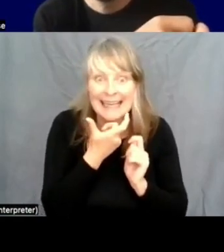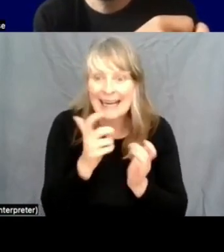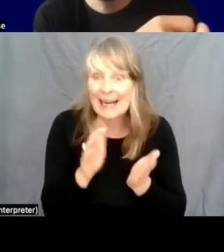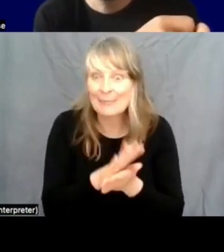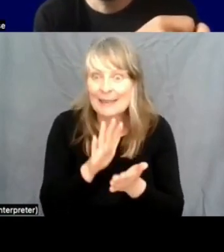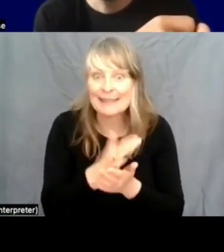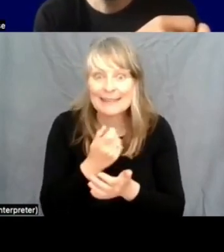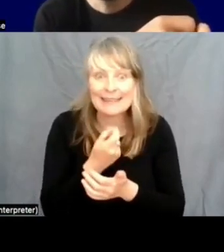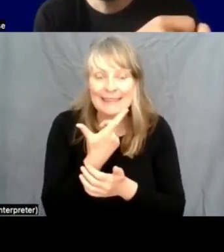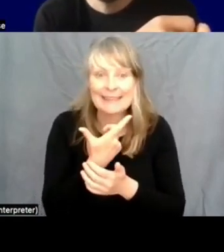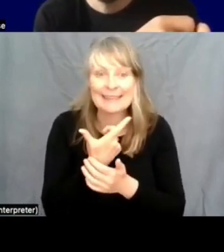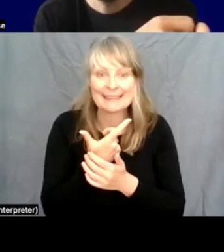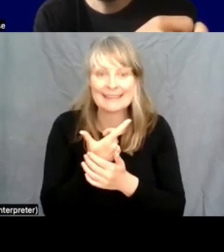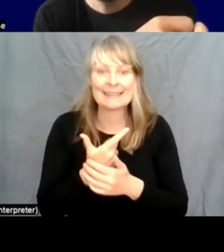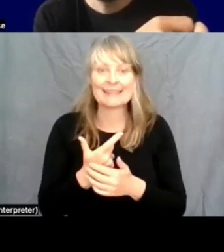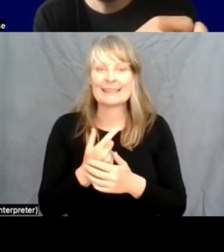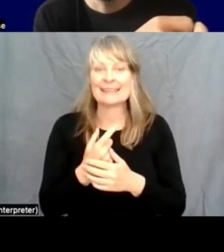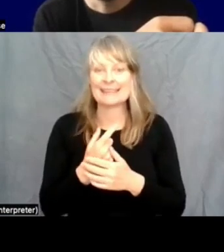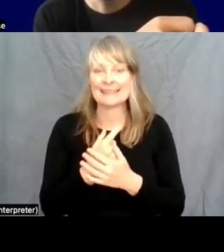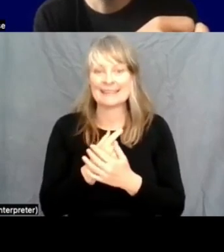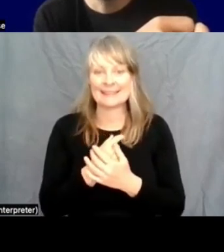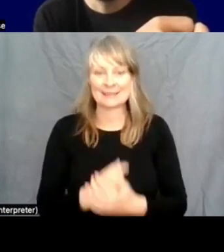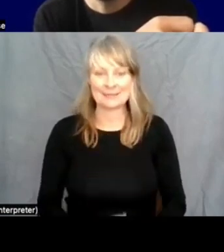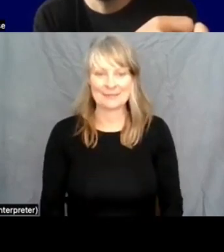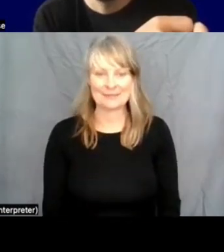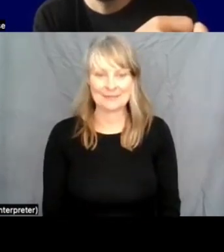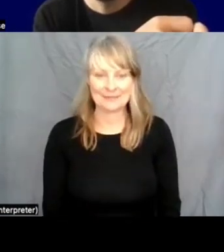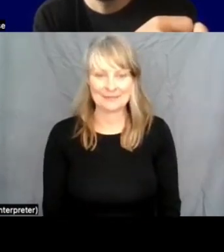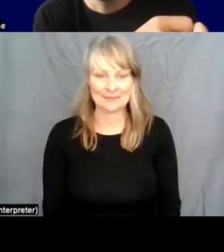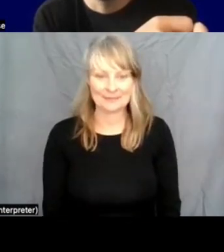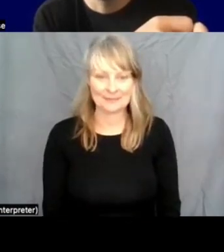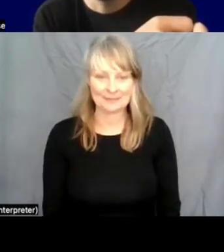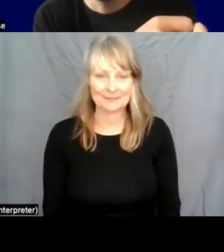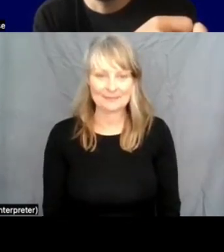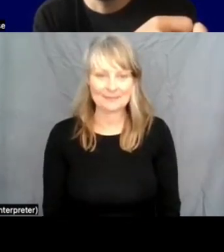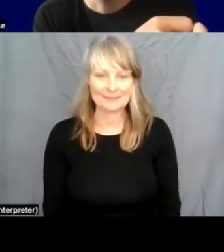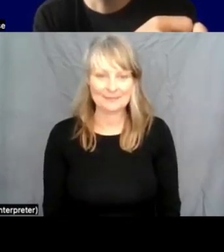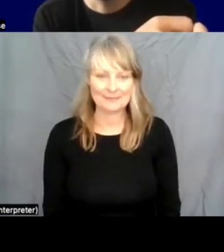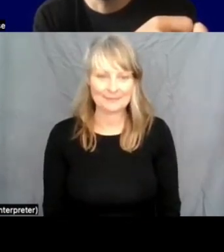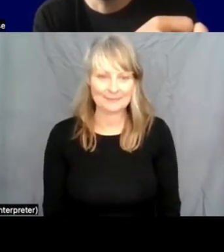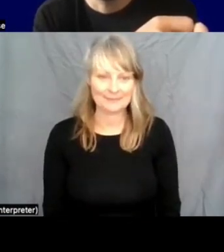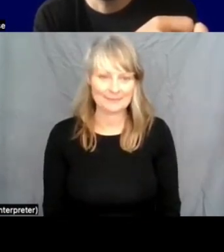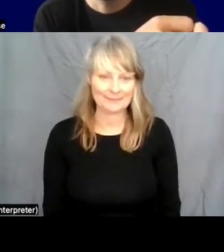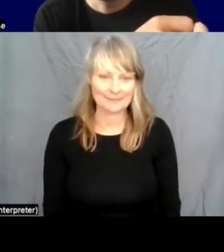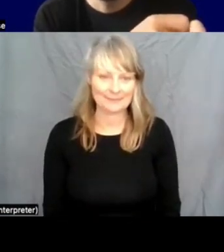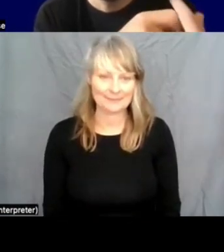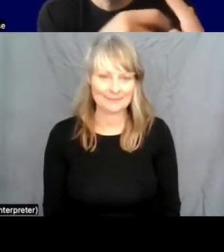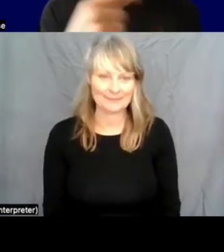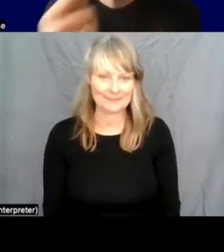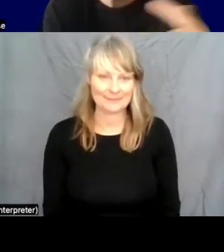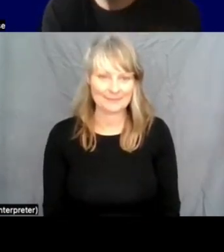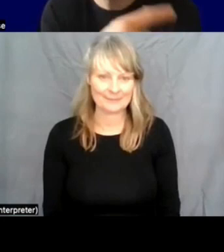So then we picked it up and again, held the crab, and the crab went up my arm. It's a really